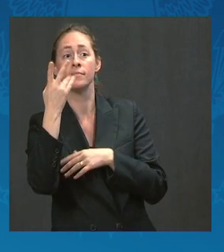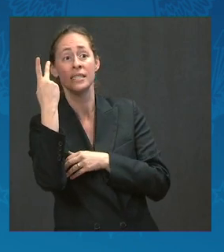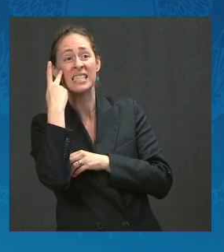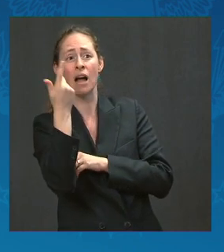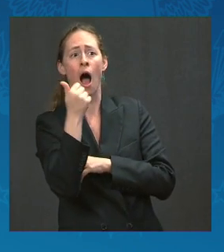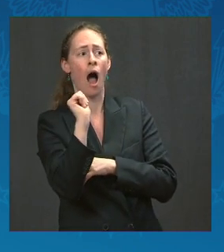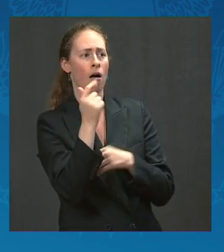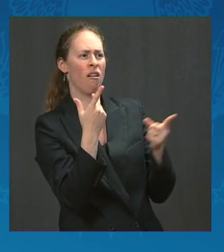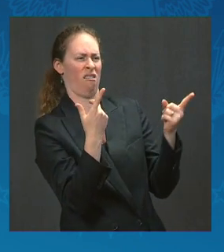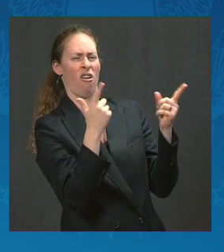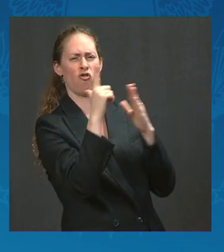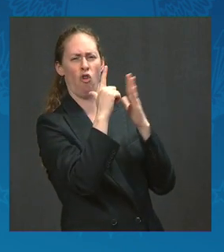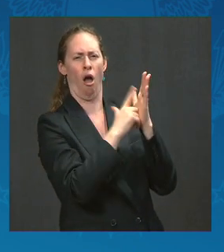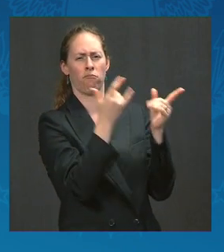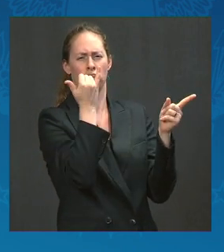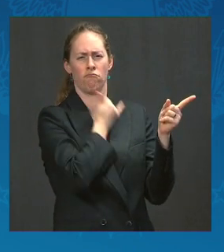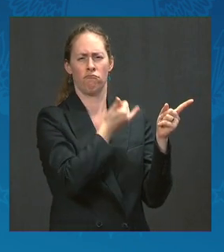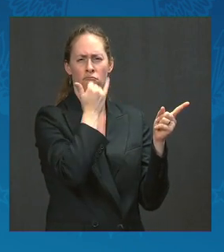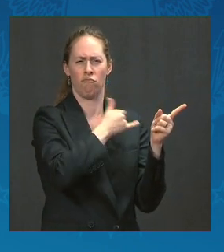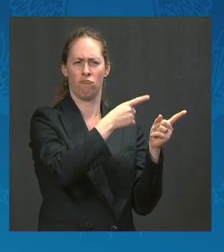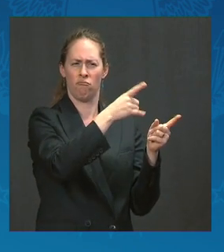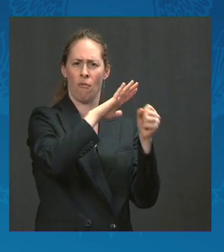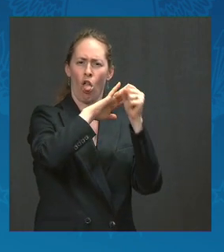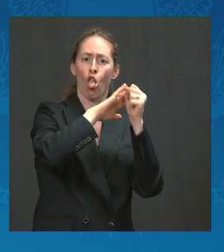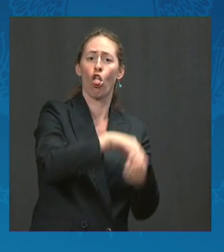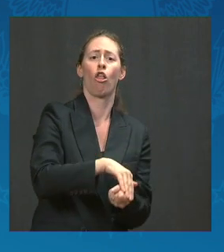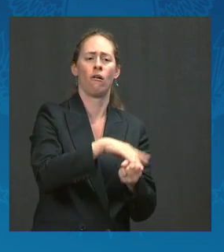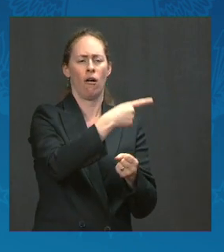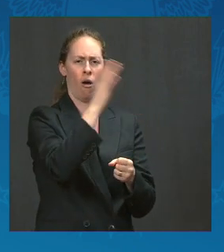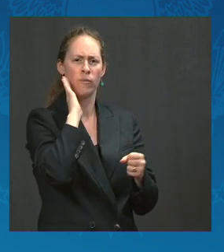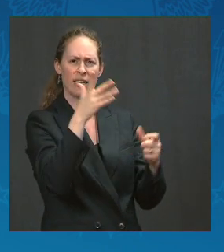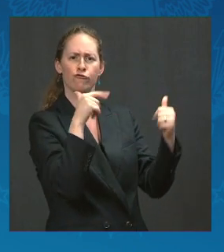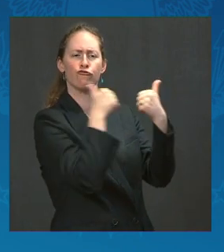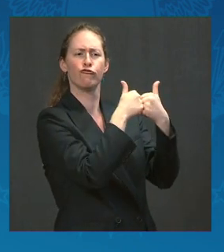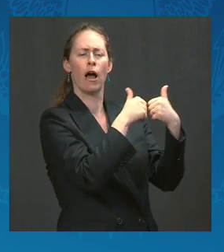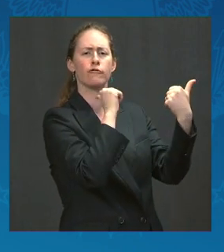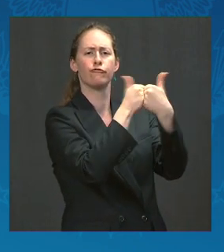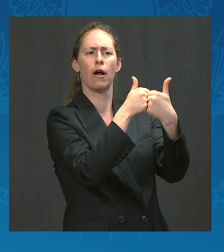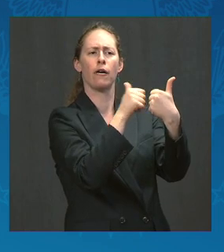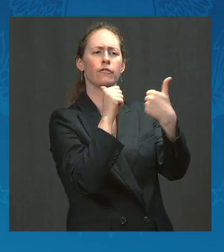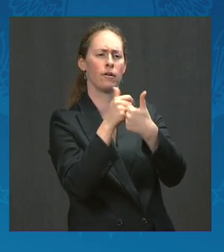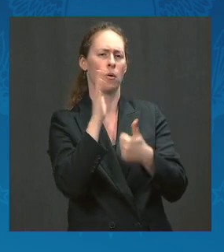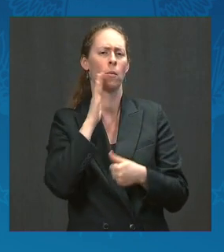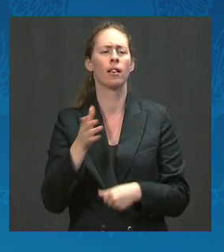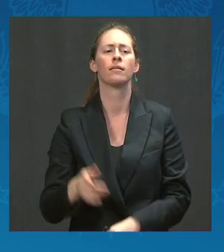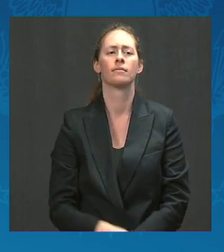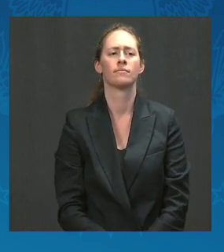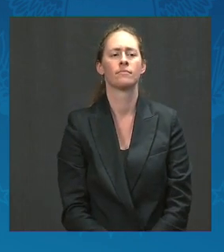are similarly contesting anti-voter laws in the courts.